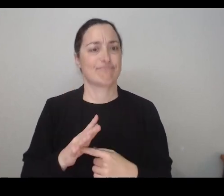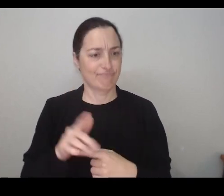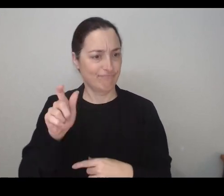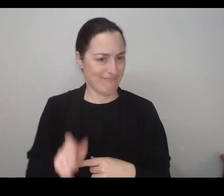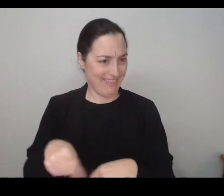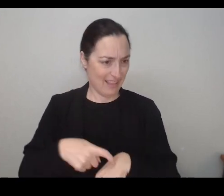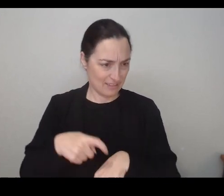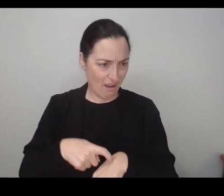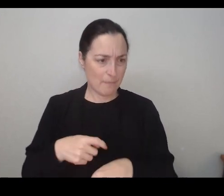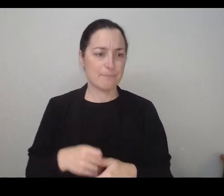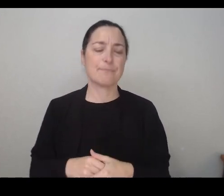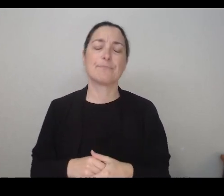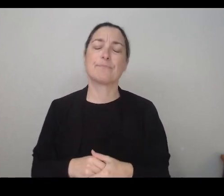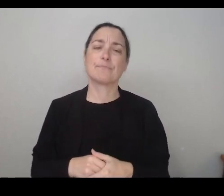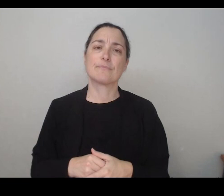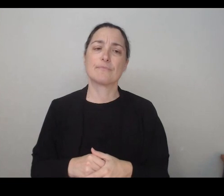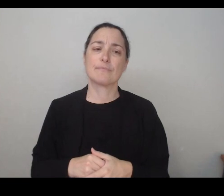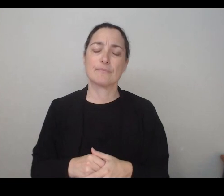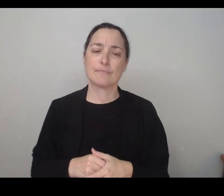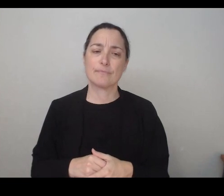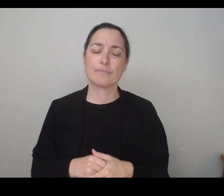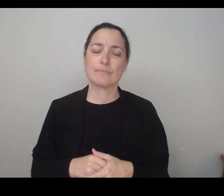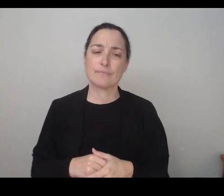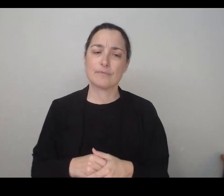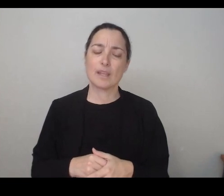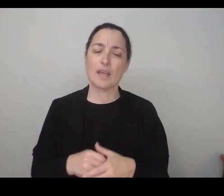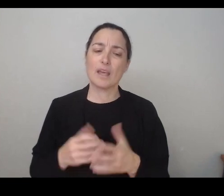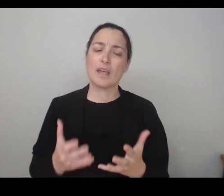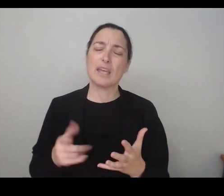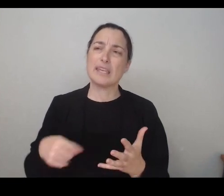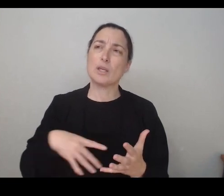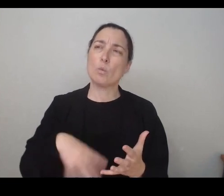like Puvis de Chavannes, he wanted really to build a museum.